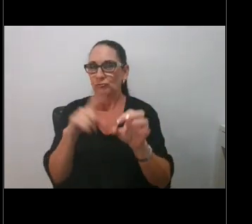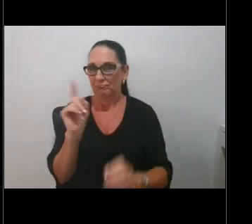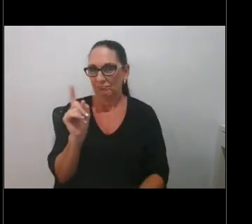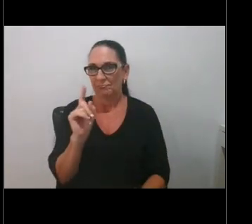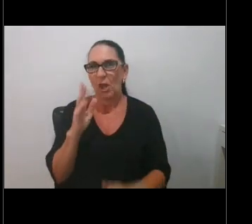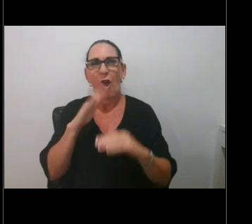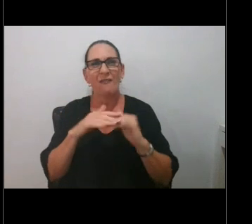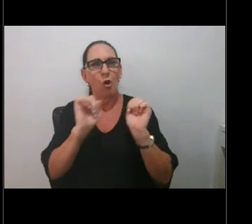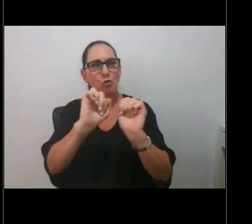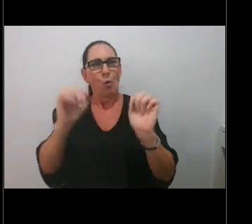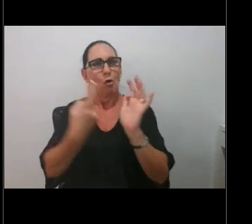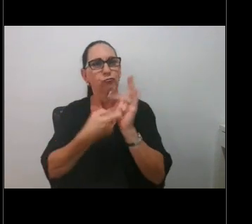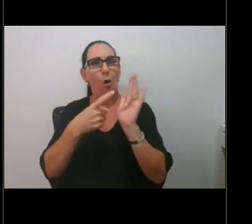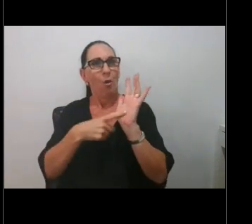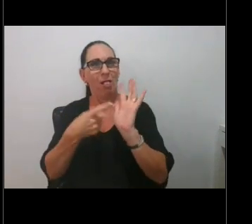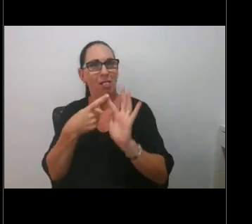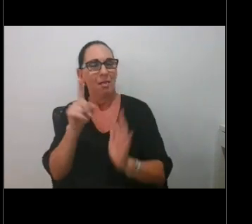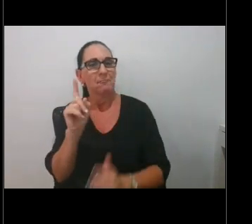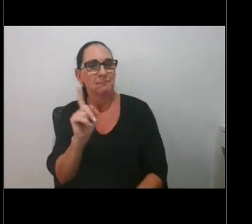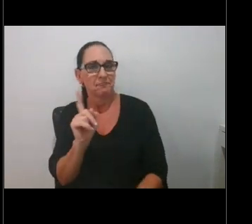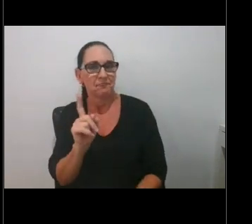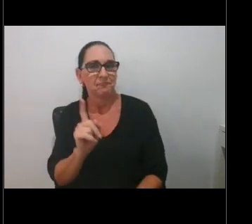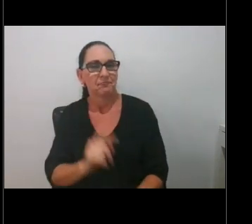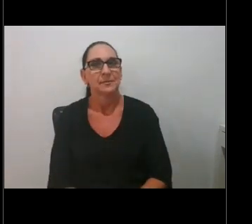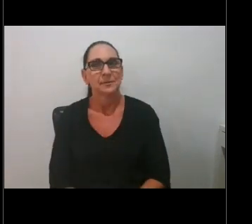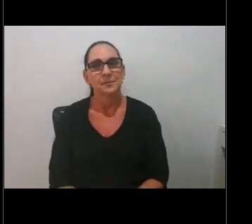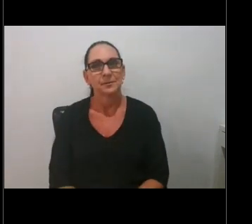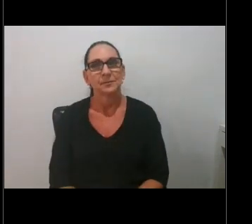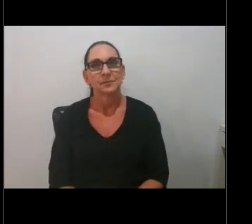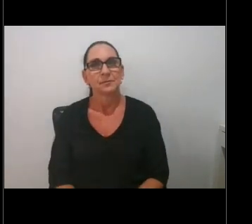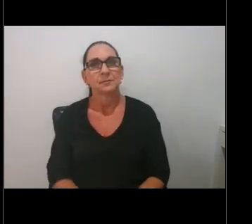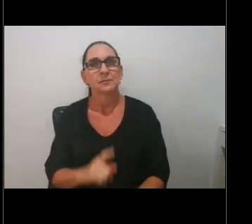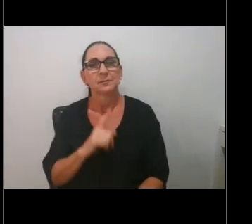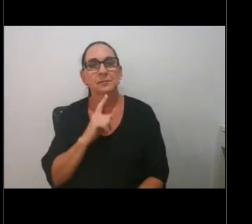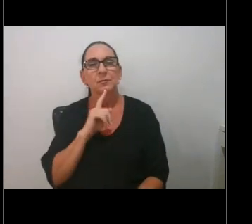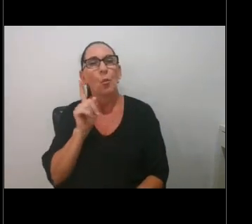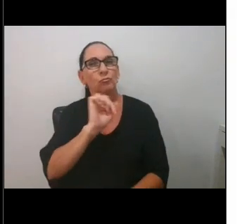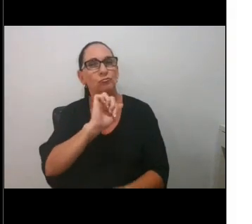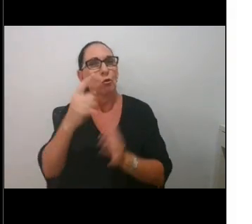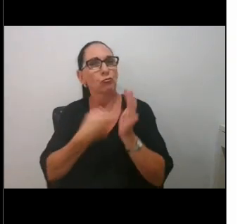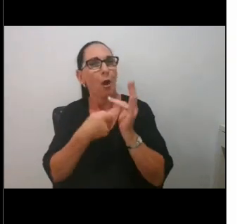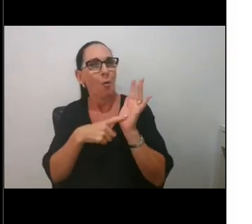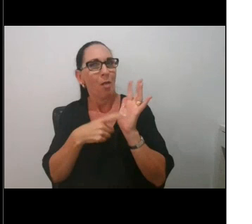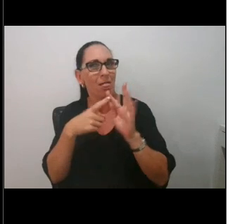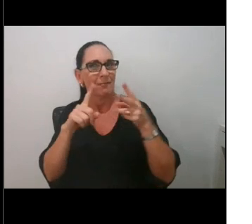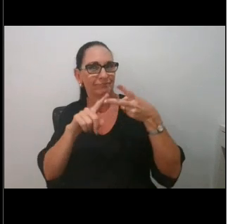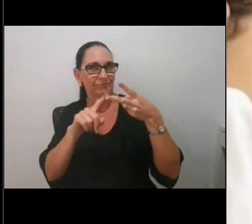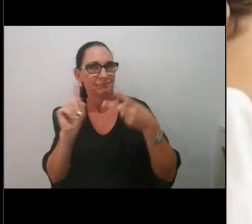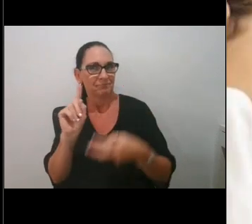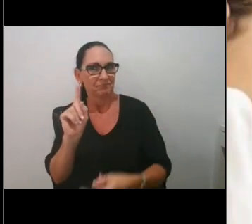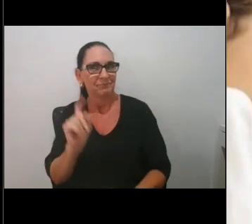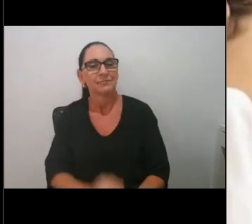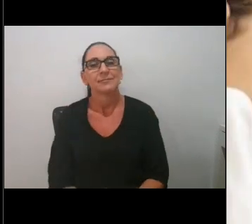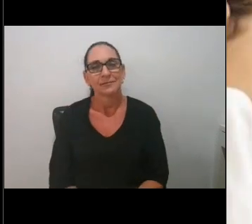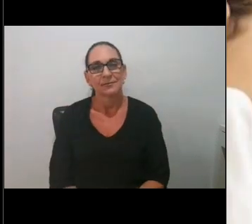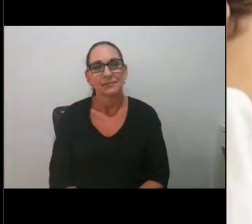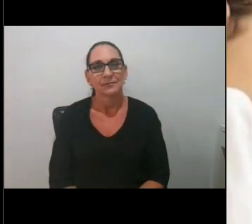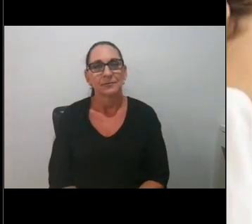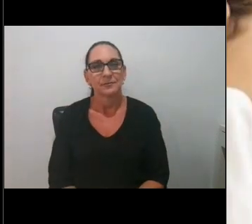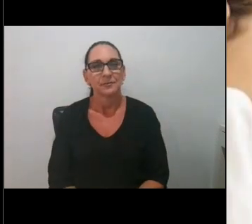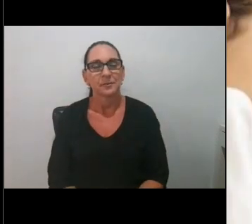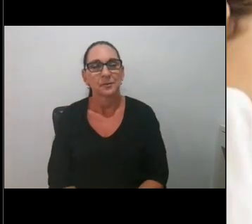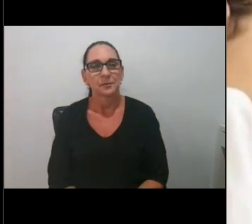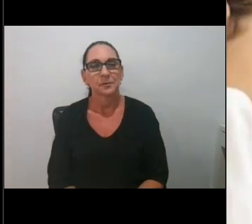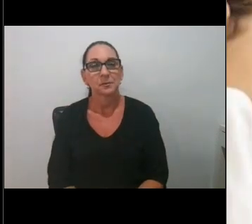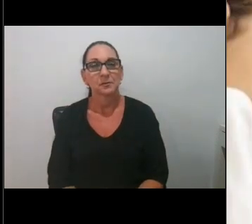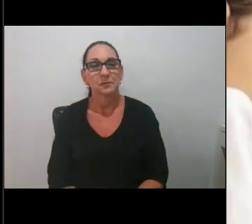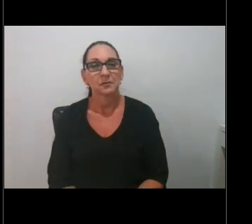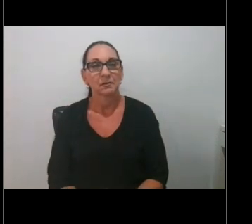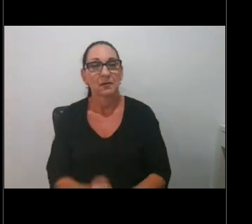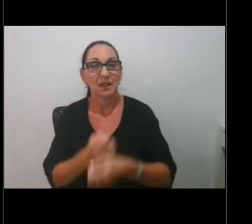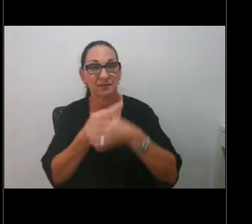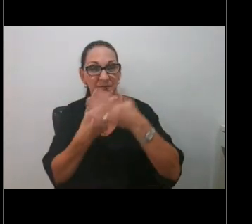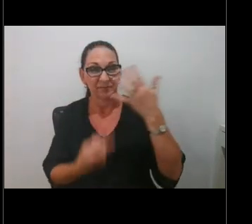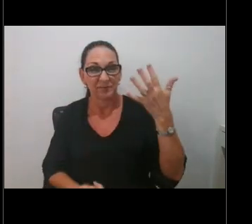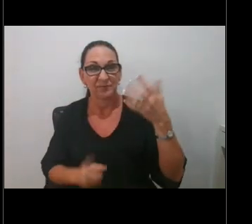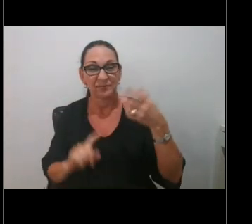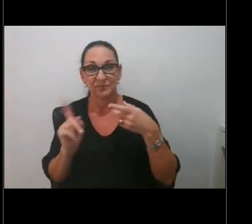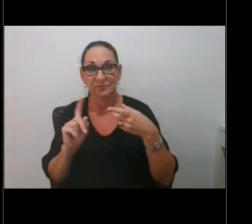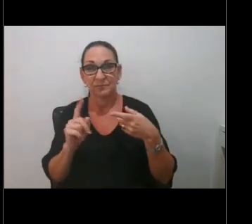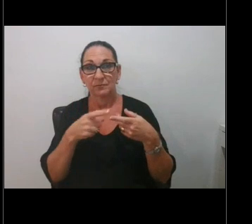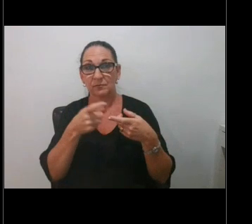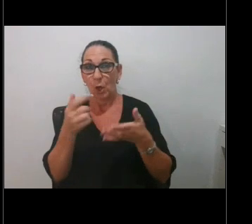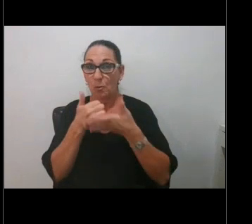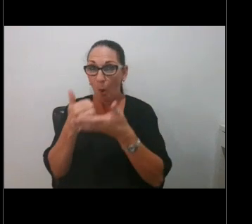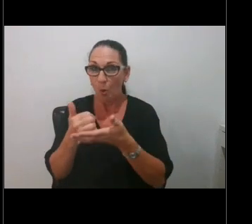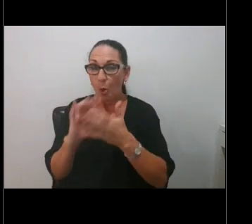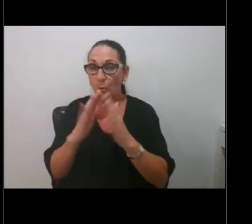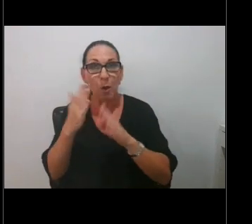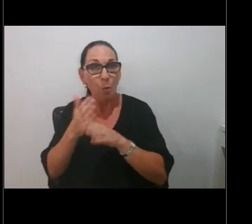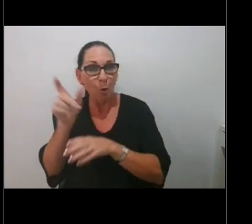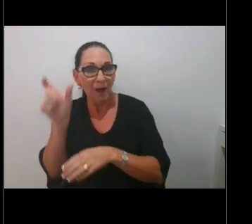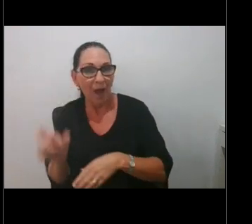is so the options here are are your support or community worker a financial counsellor